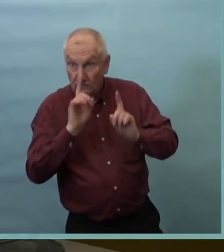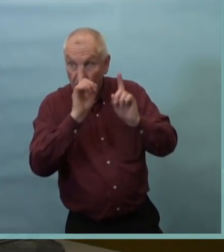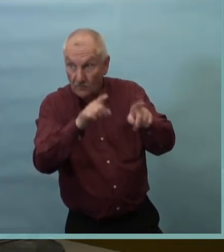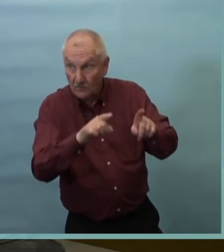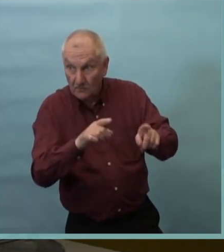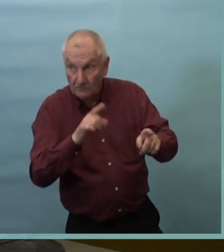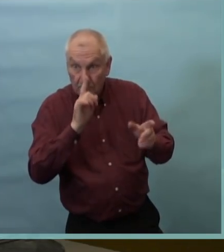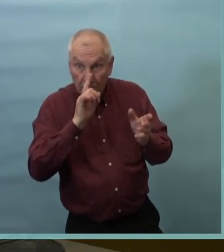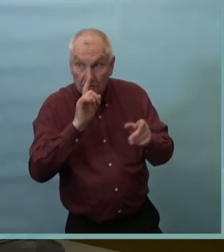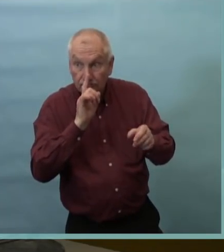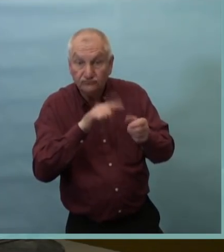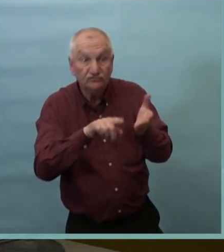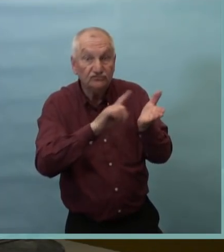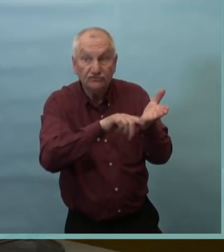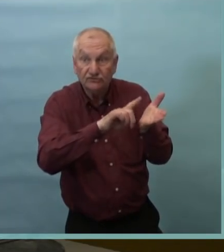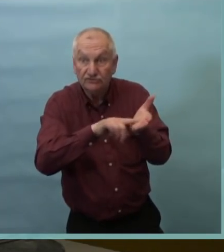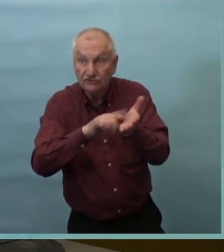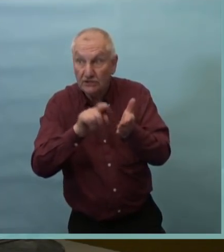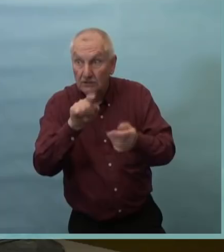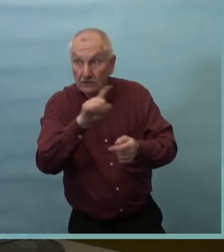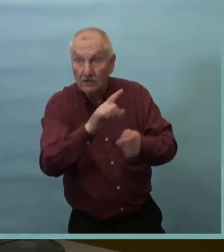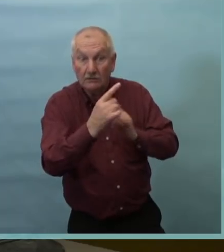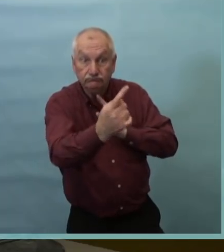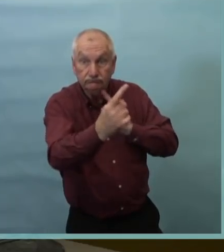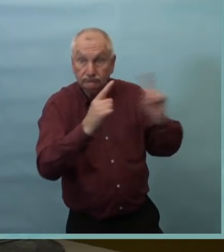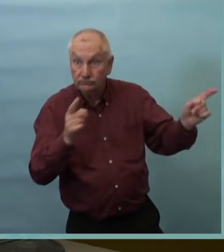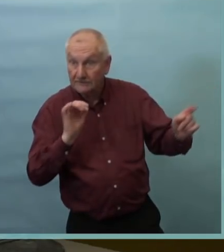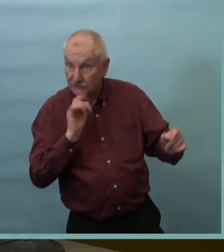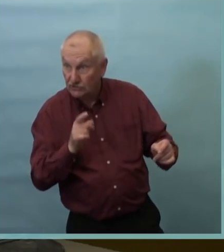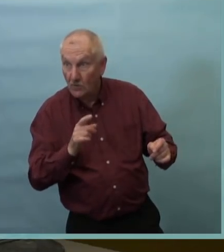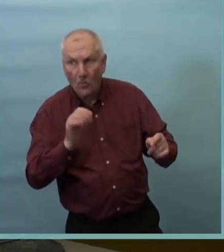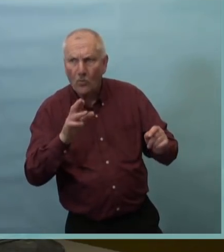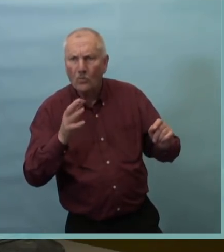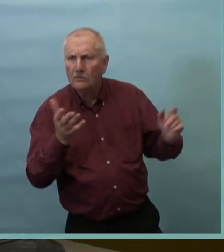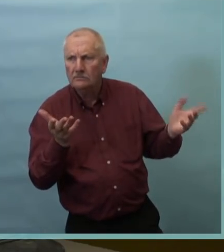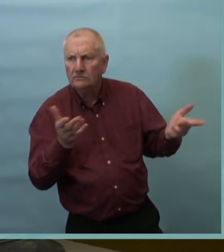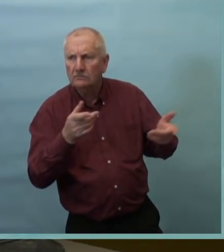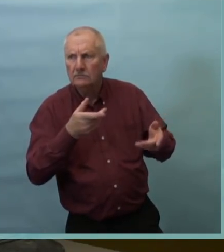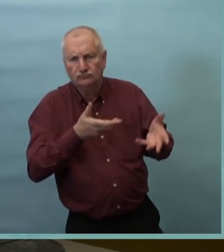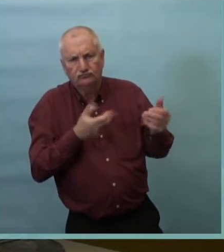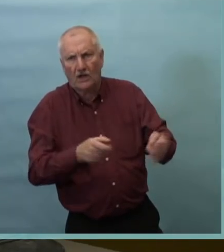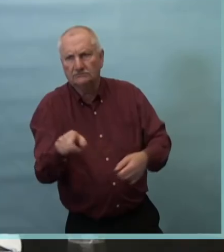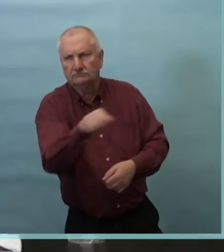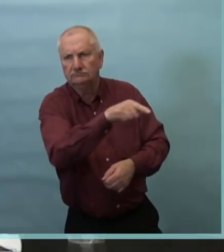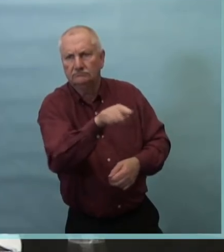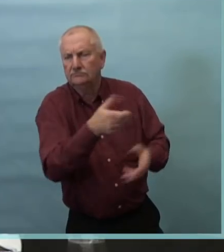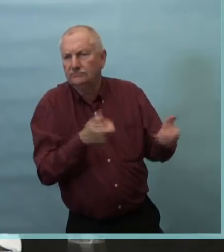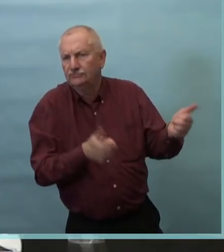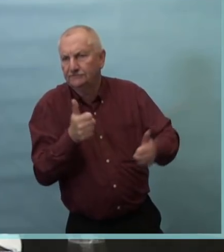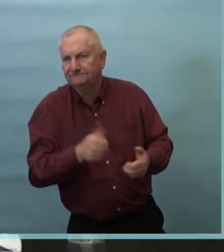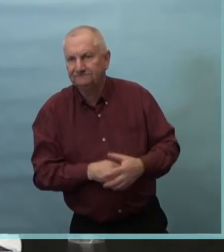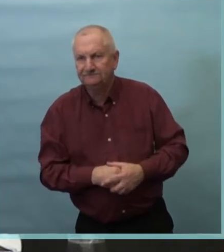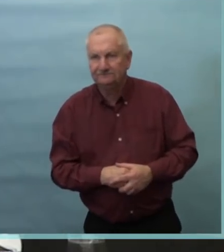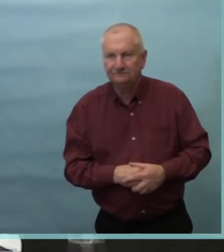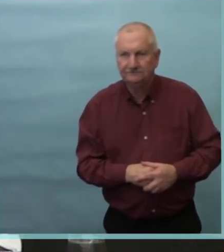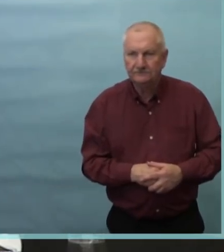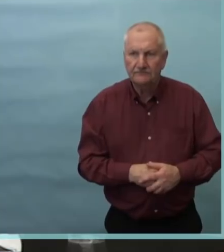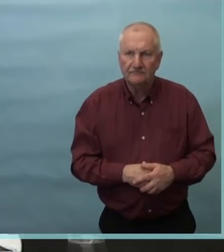those are being checked out or if it's kind of an otter system as far as a little bit fifty measures goes well I mean a lot of it you know a lot of it is